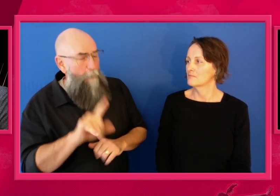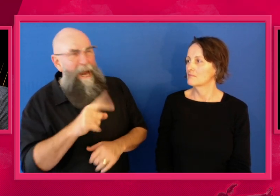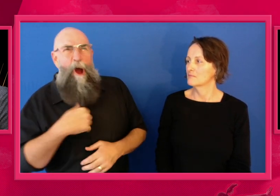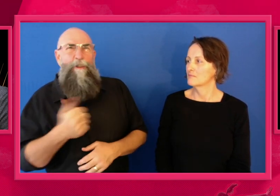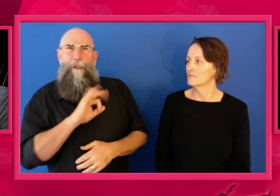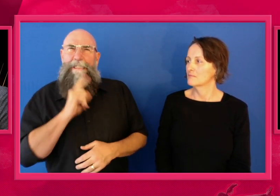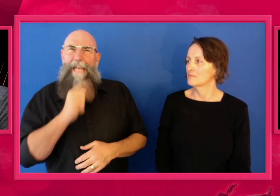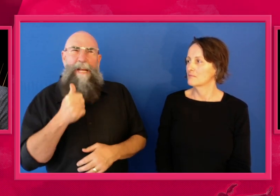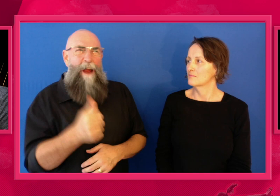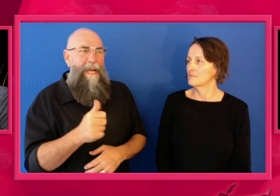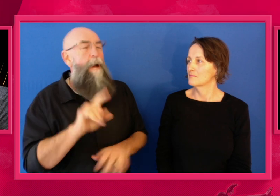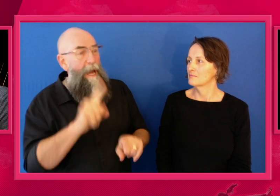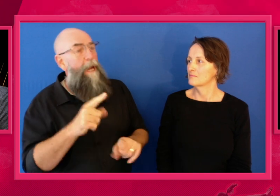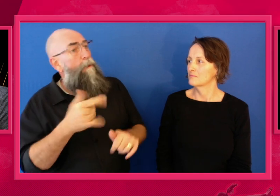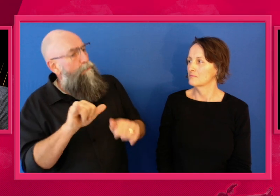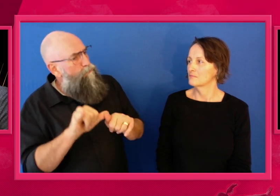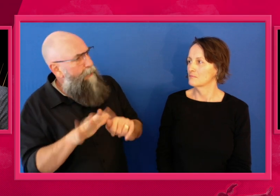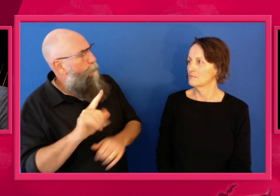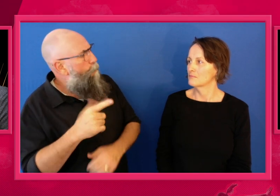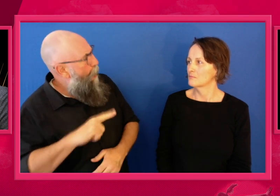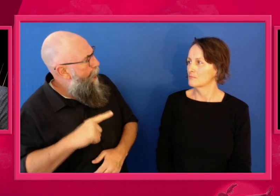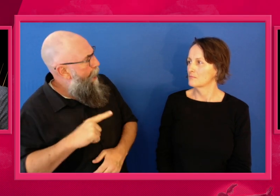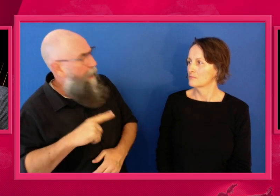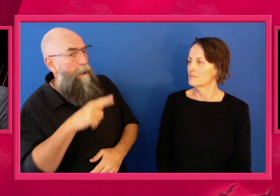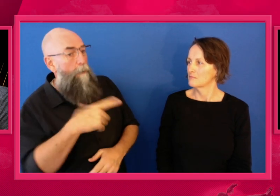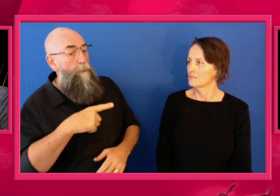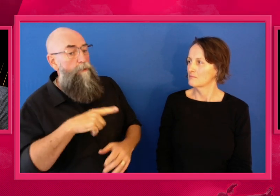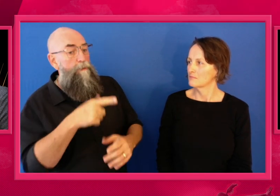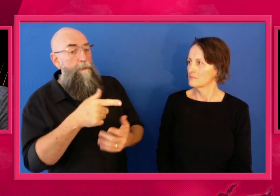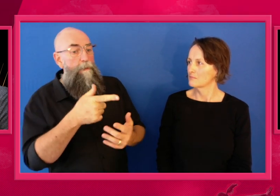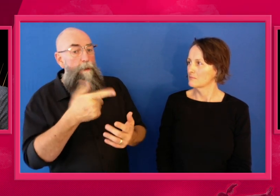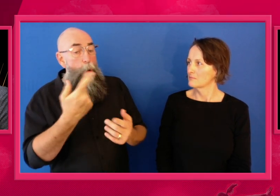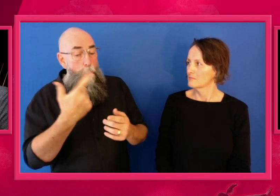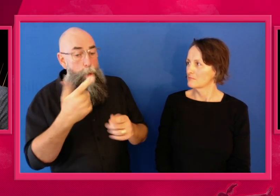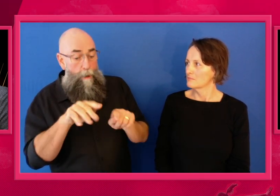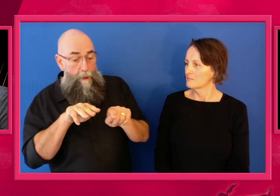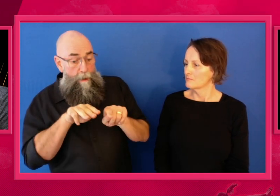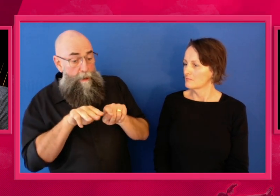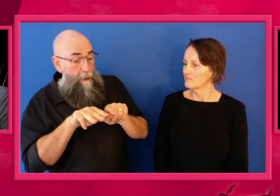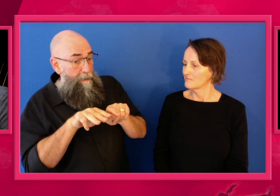fan, it was great to see the competitor fall off the back of the pack. The time started